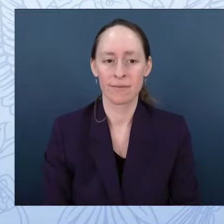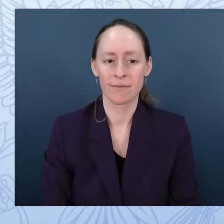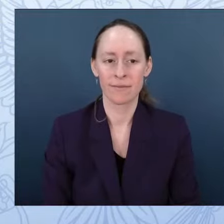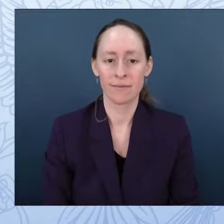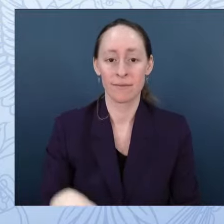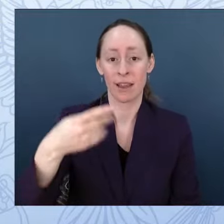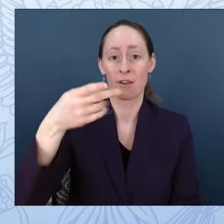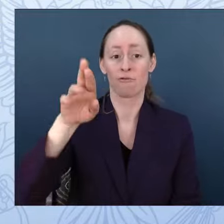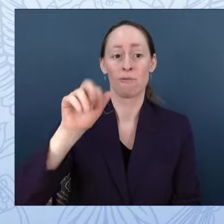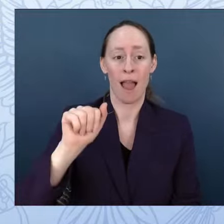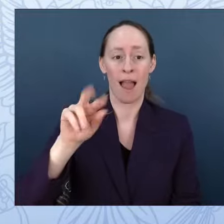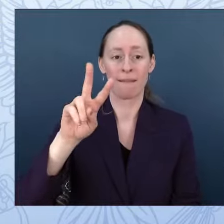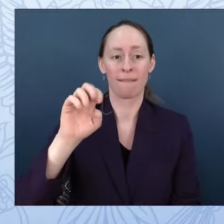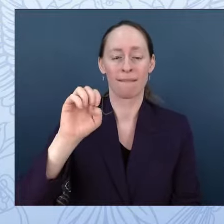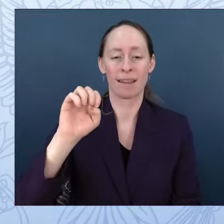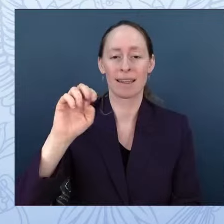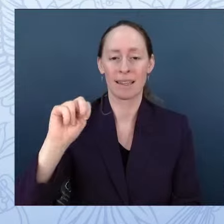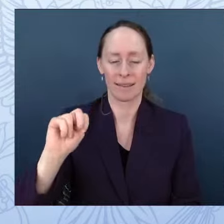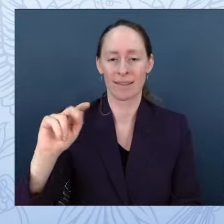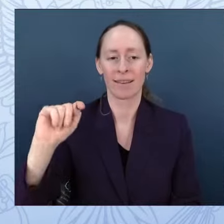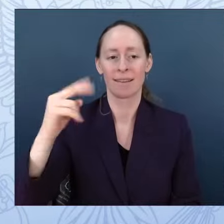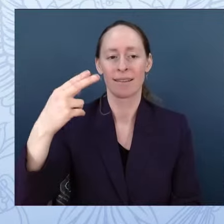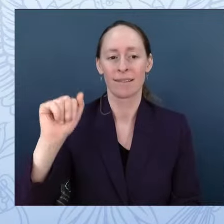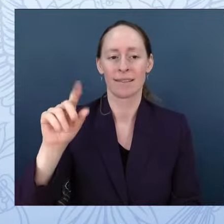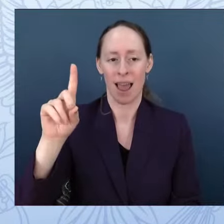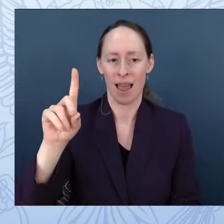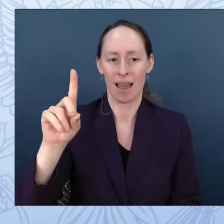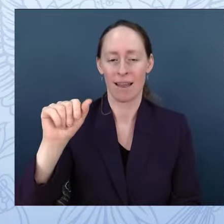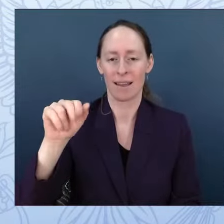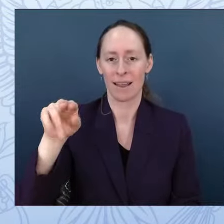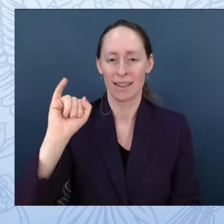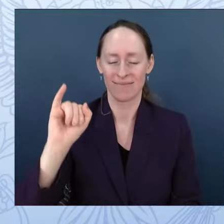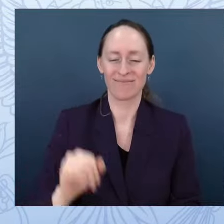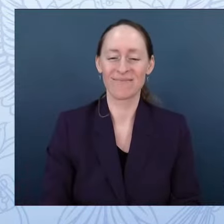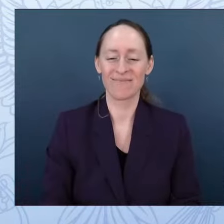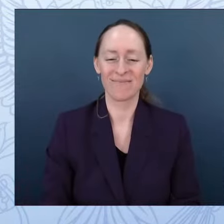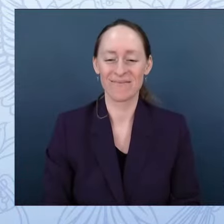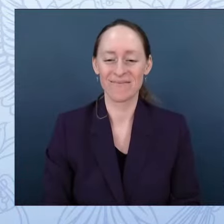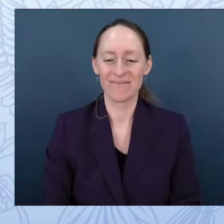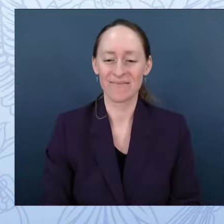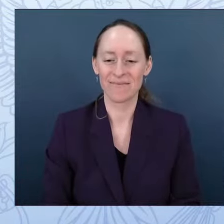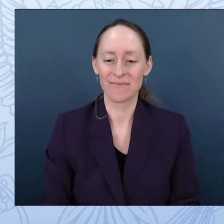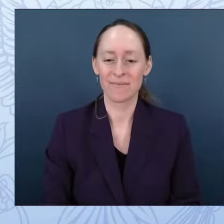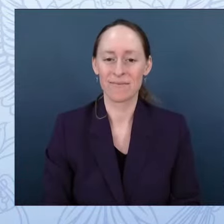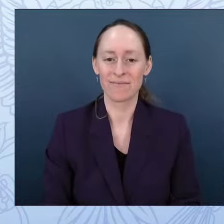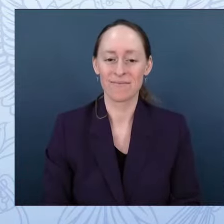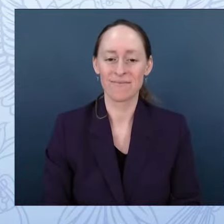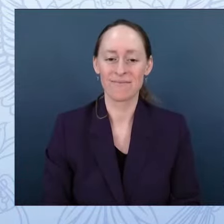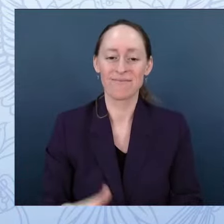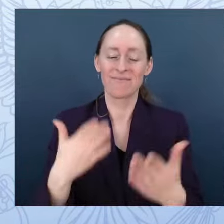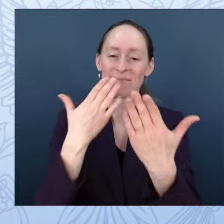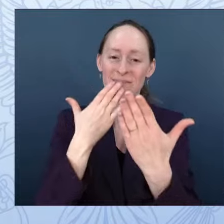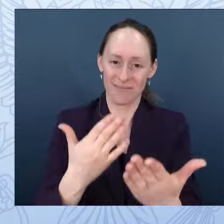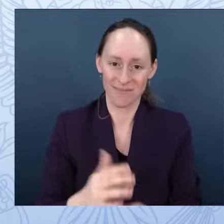Kavya Thadani: Very good afternoon and thank you, Dr. Biden. Thank you, Dr. Carnival. It's a pleasure to be here. Priority Health is truly honored to be amongst the first health plans